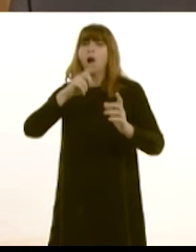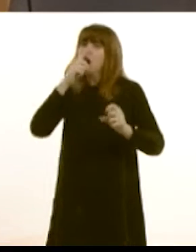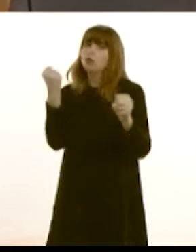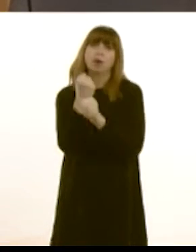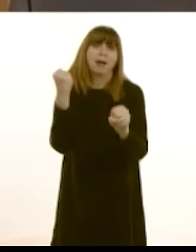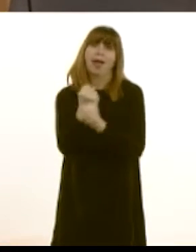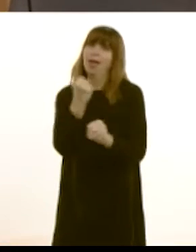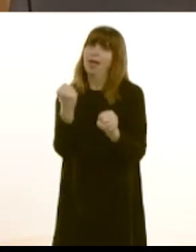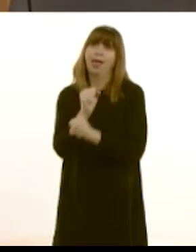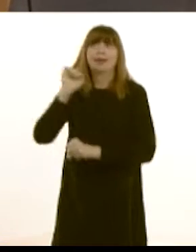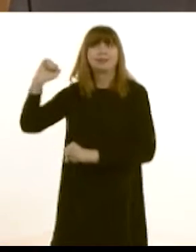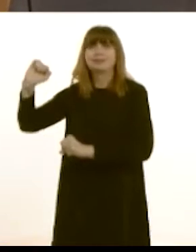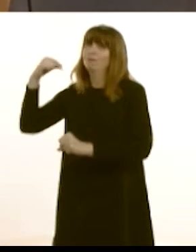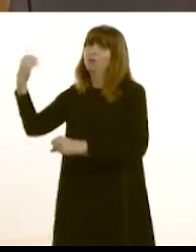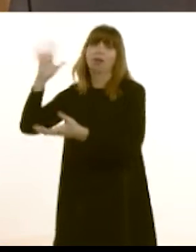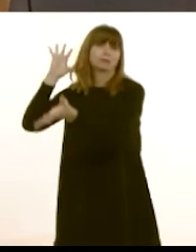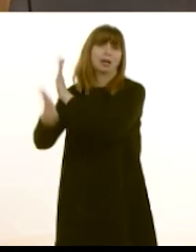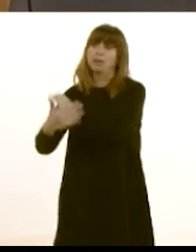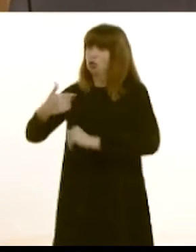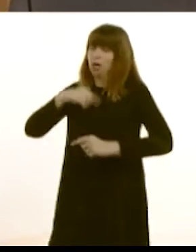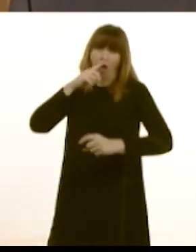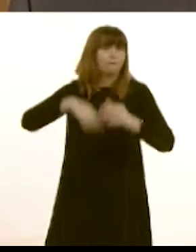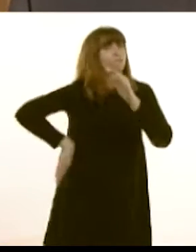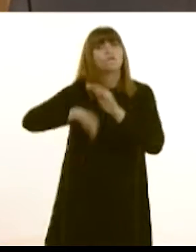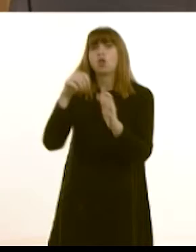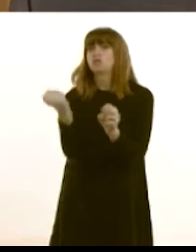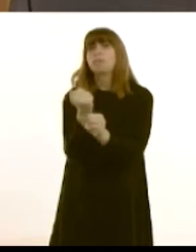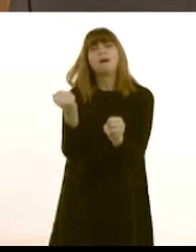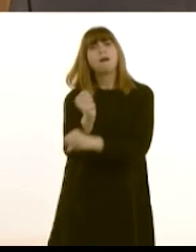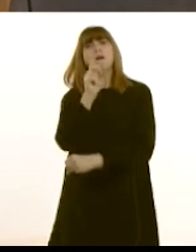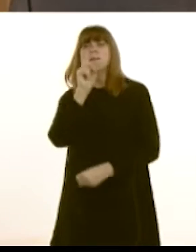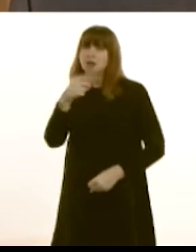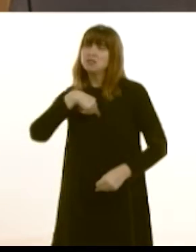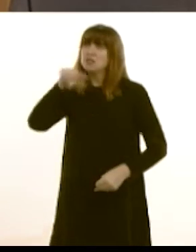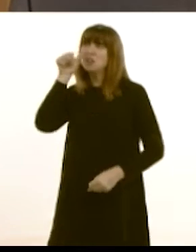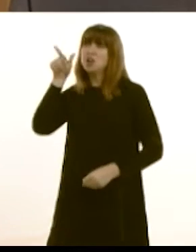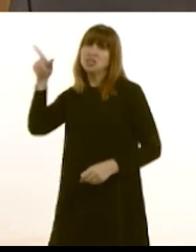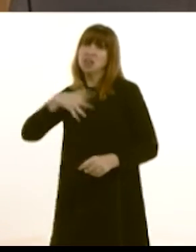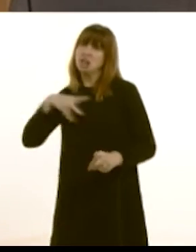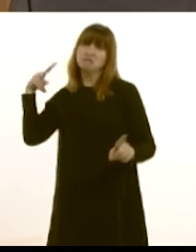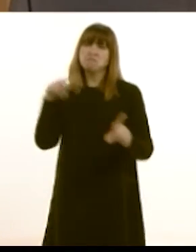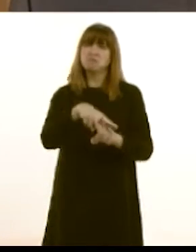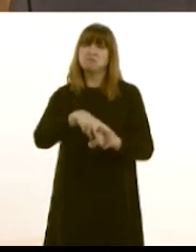Government is doing, but we know that they continue in their vendetta against the lowest paid, the disabled and children.